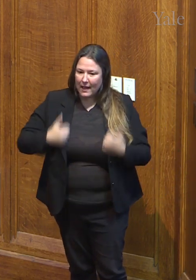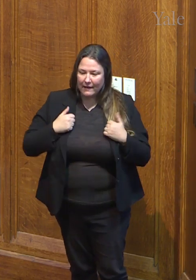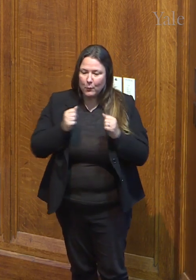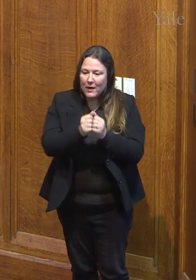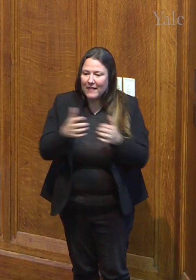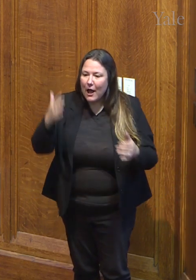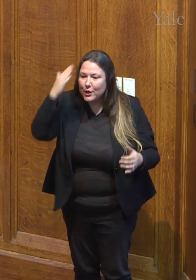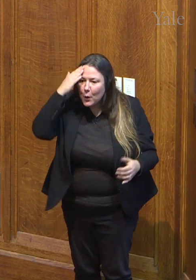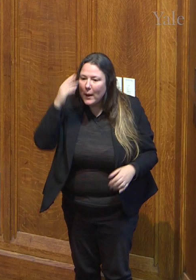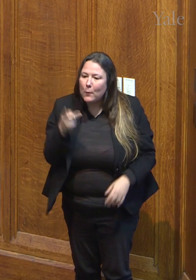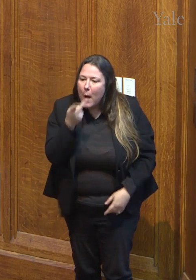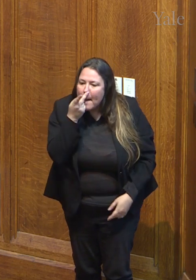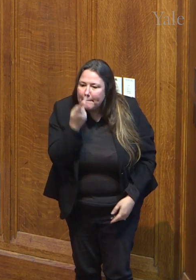what piss sounded like.